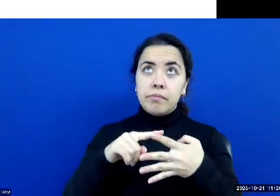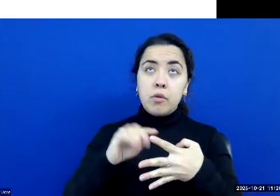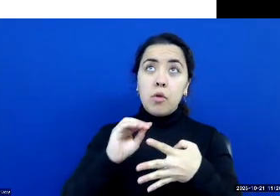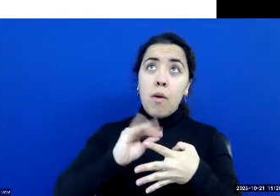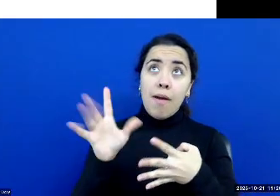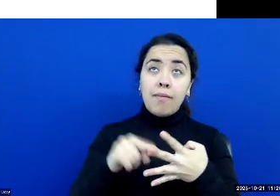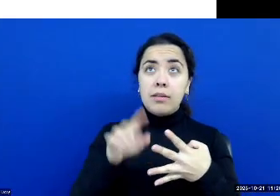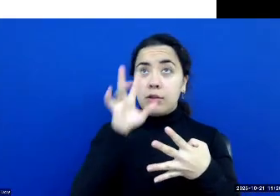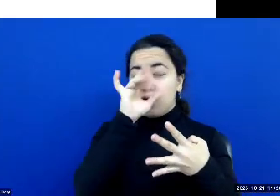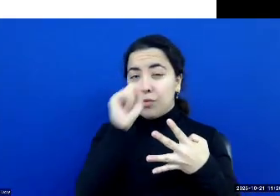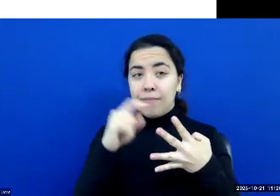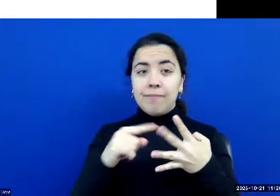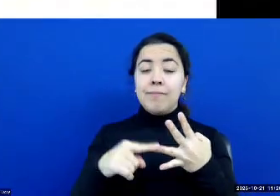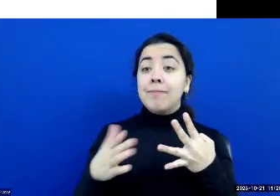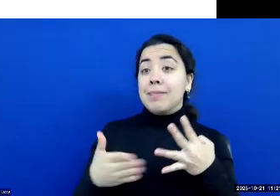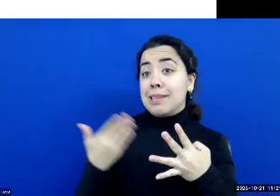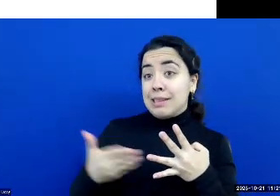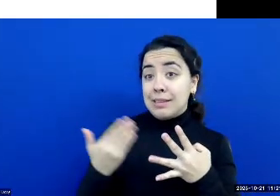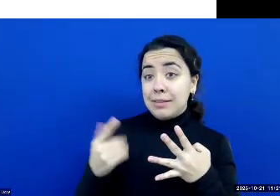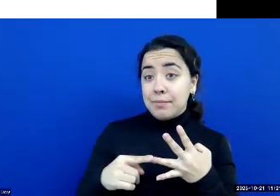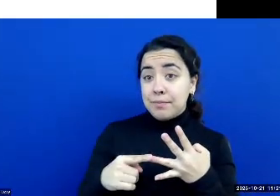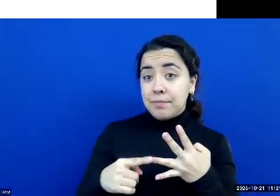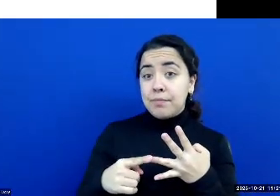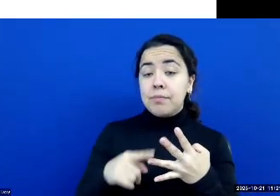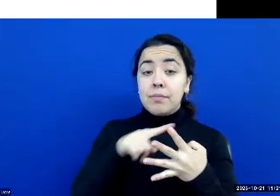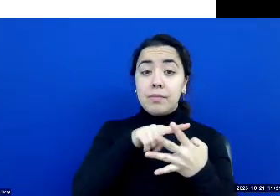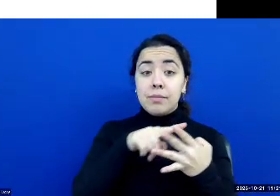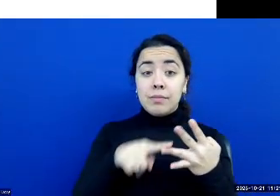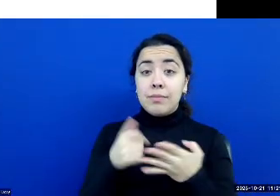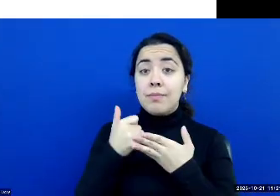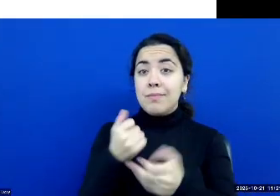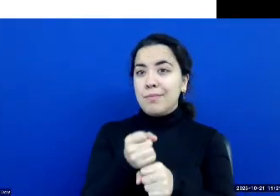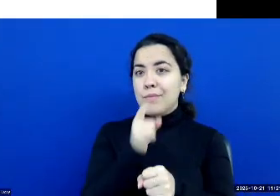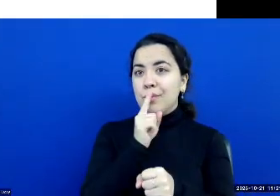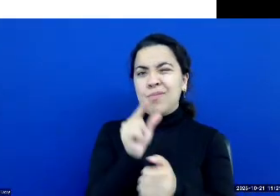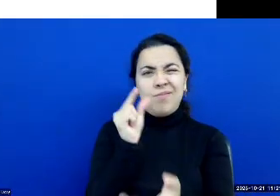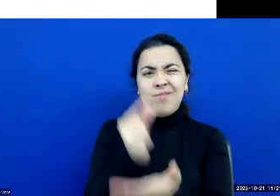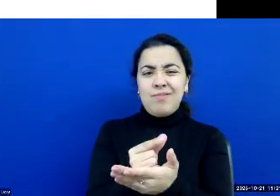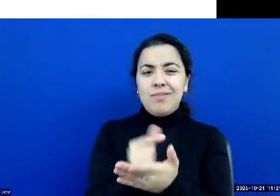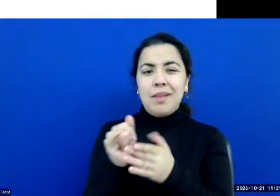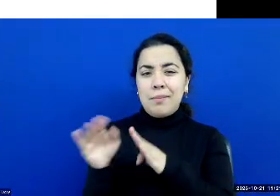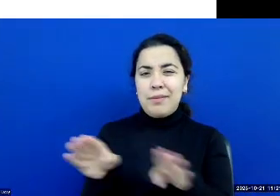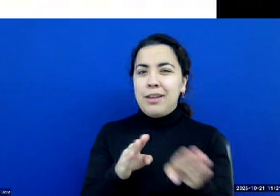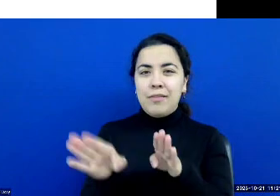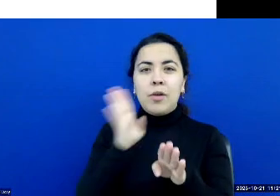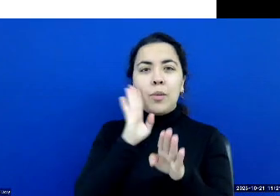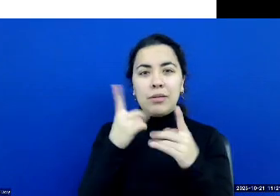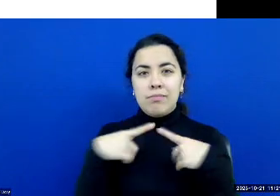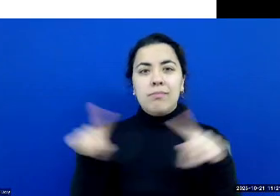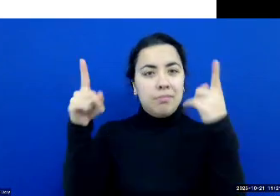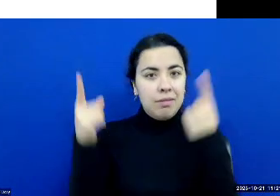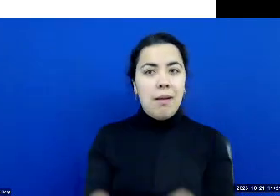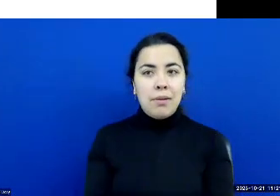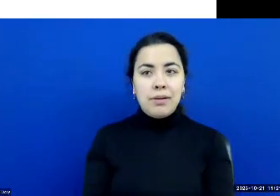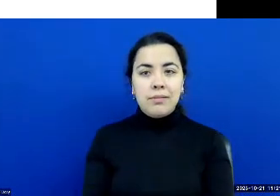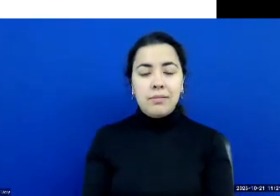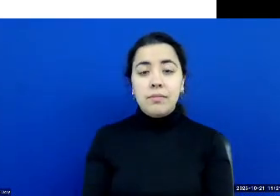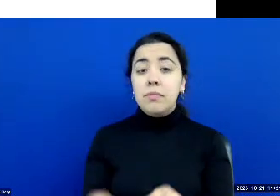Kathleen DeForest: Make it obvious, attractive, and easy. Kathleen DeForest: Those help ensure that the behavior will be performed.